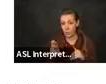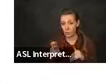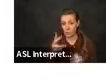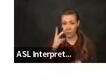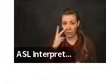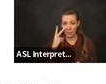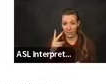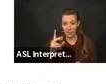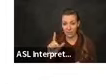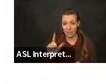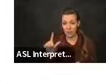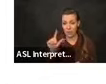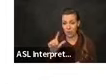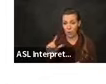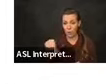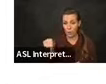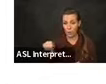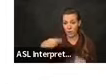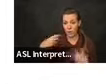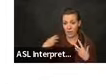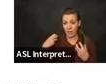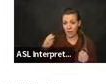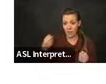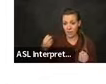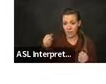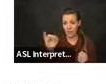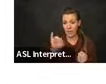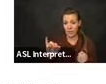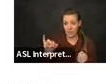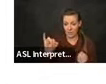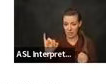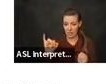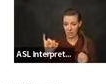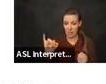quartile of the Healthy Places Index, where individuals have less access to